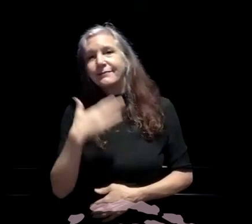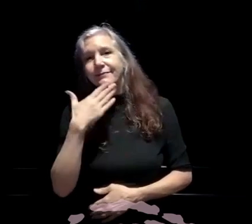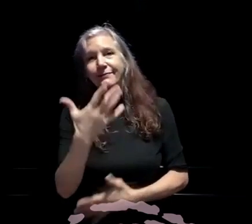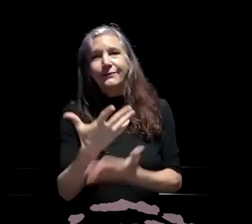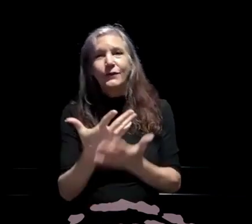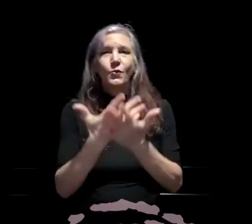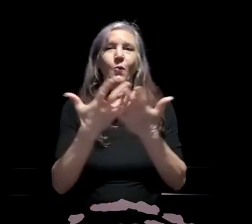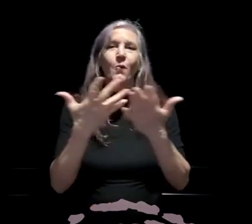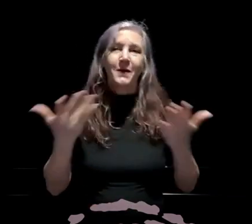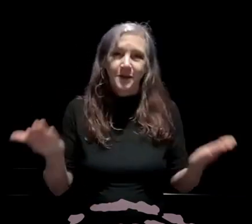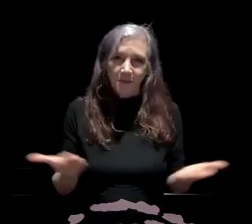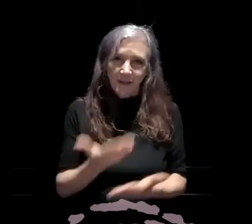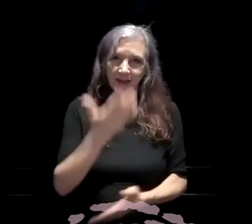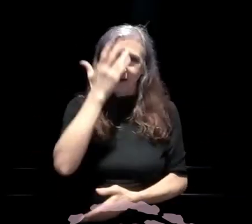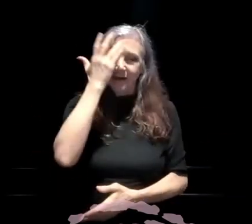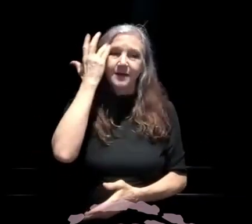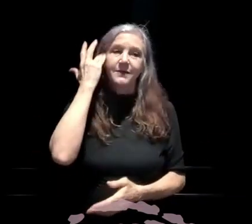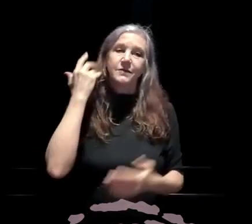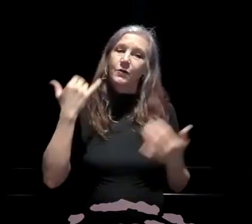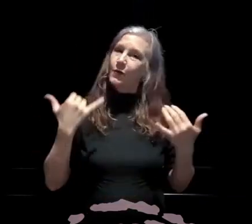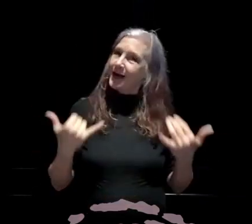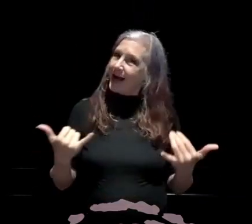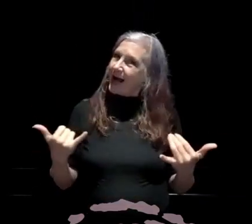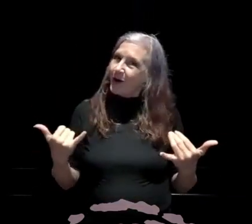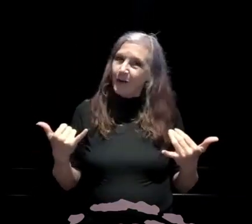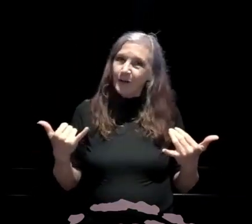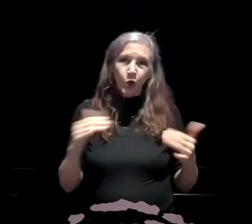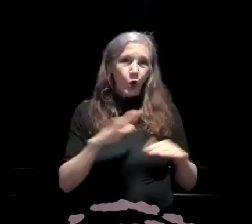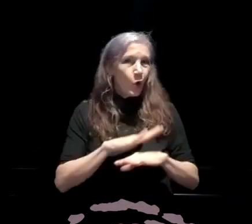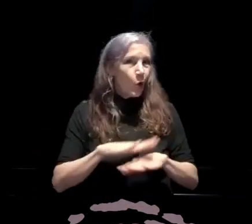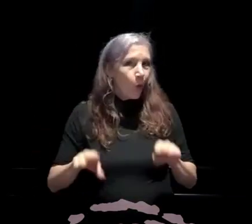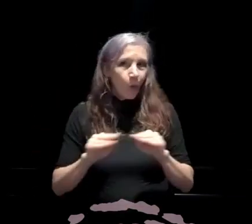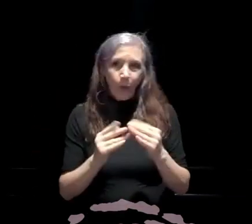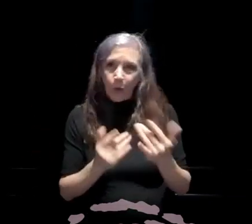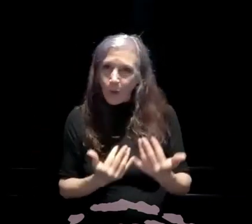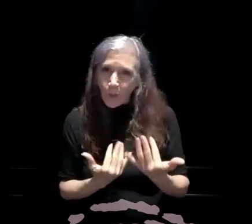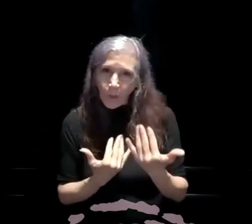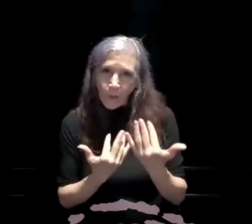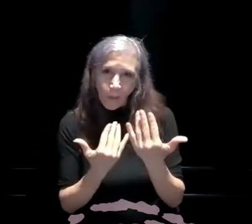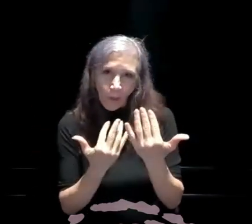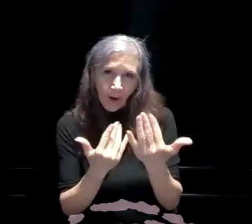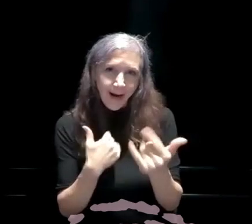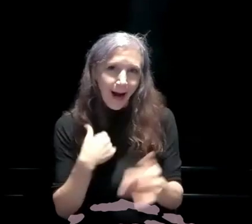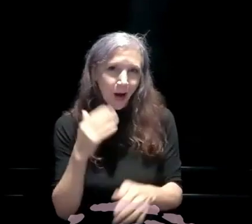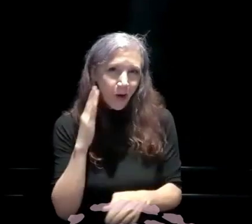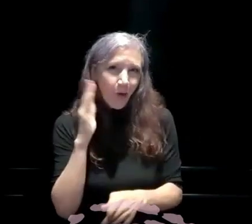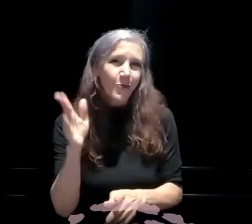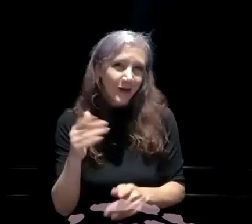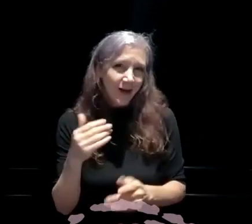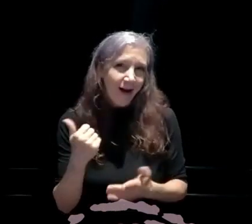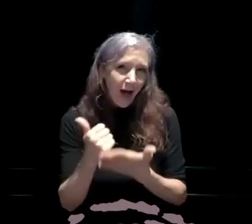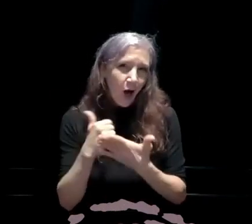Thank you so much for being here. Now without any further ado. Again, I know you guys are going to help me kill it.